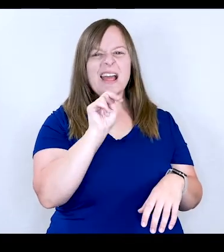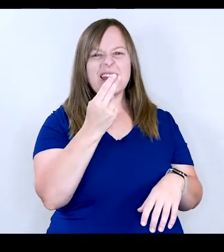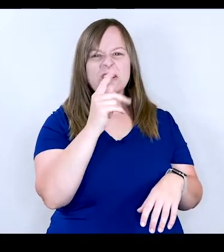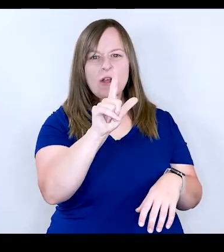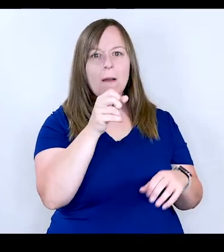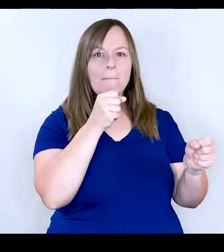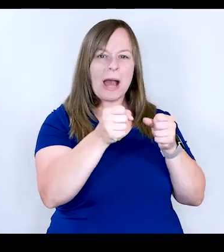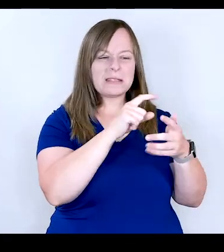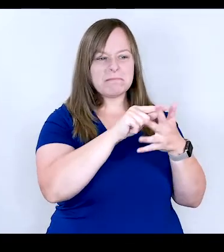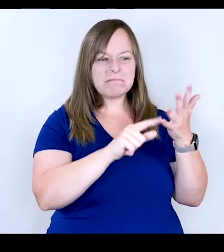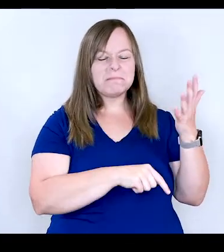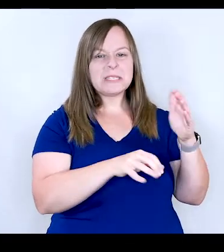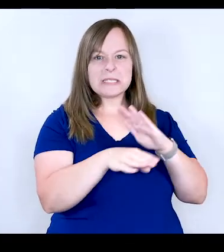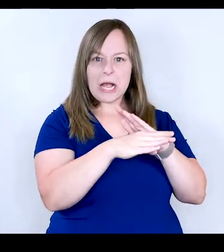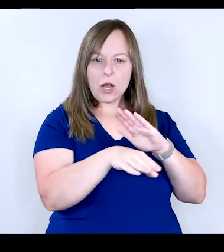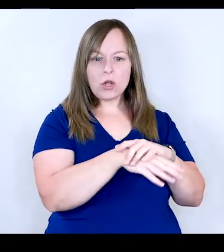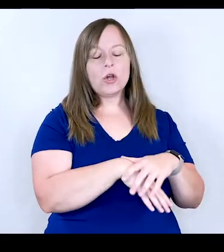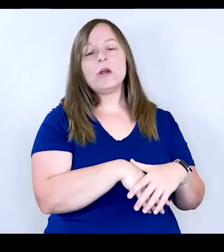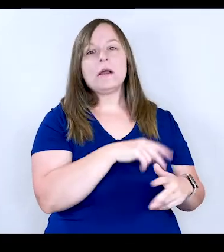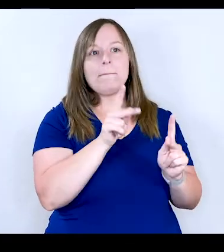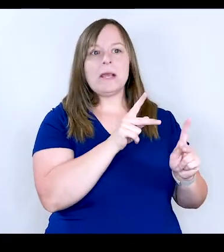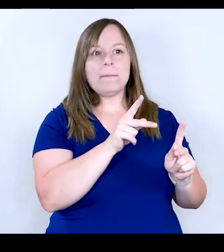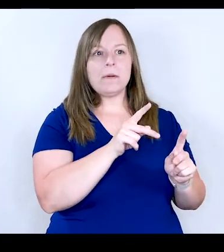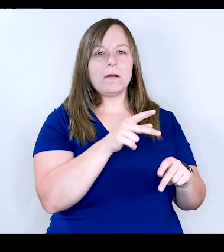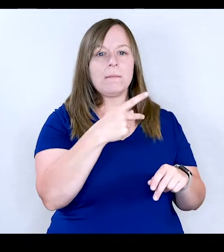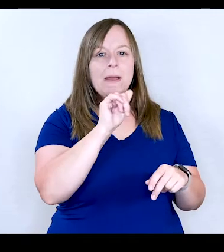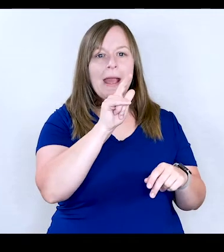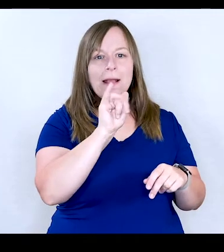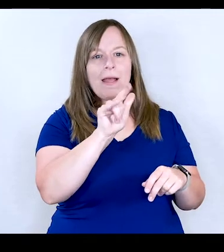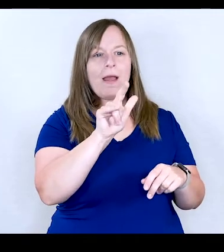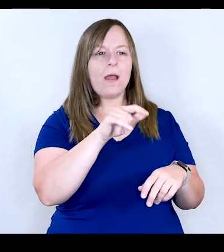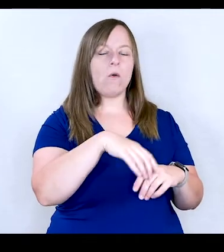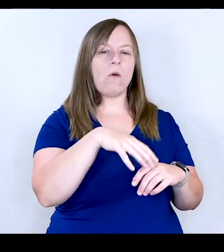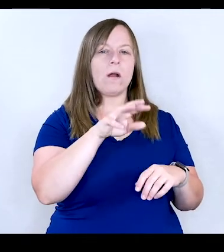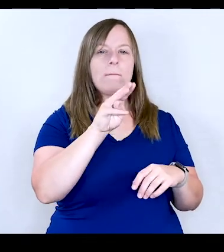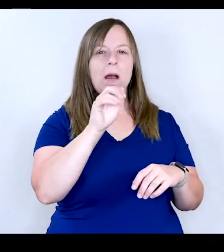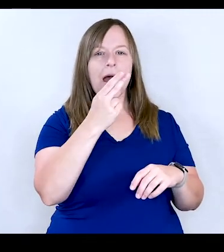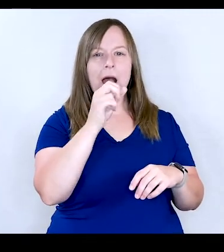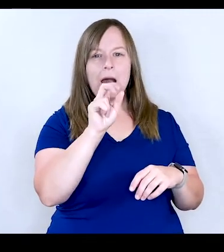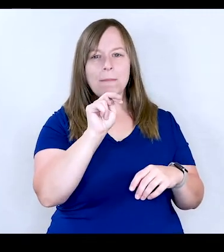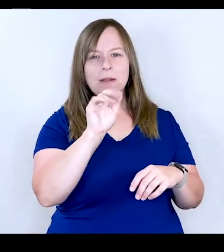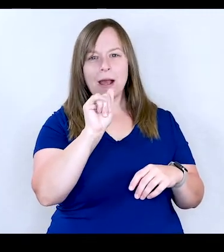League, boxing, and soccer. You know, people like Pele or Muhammad Ali or others you